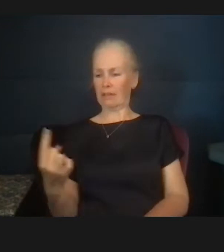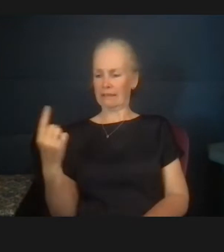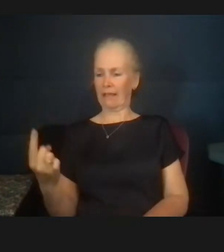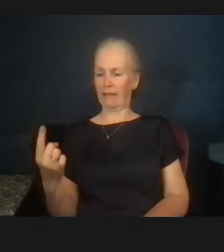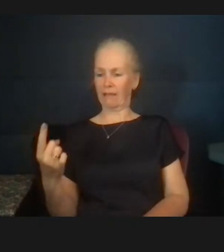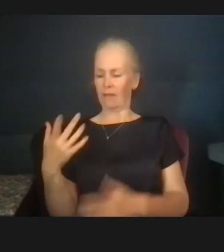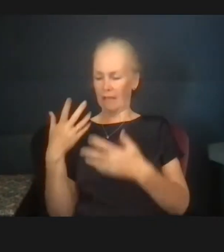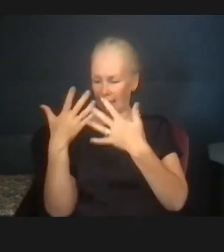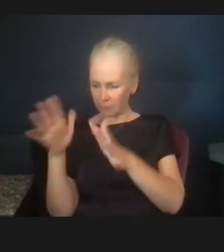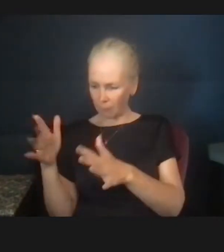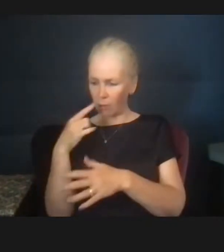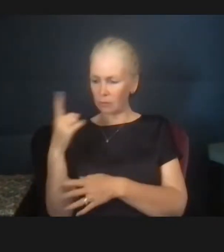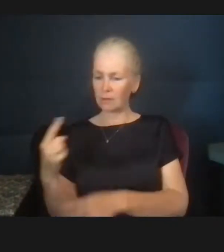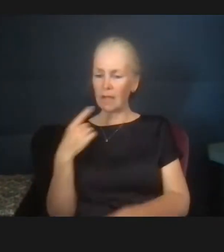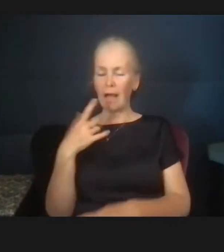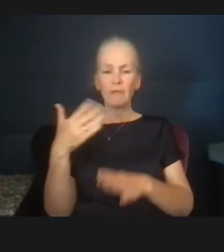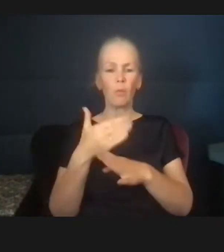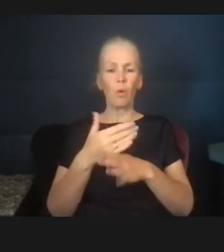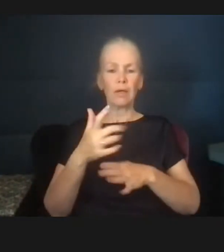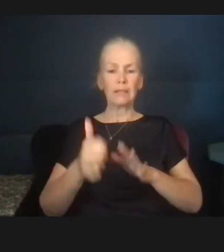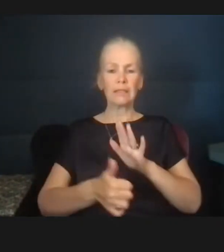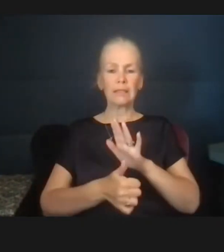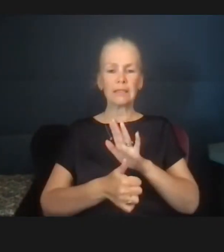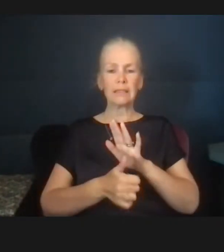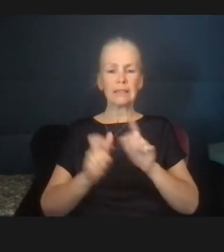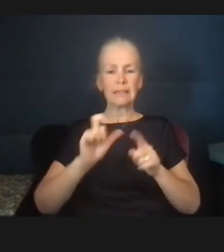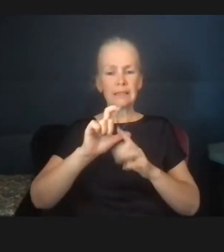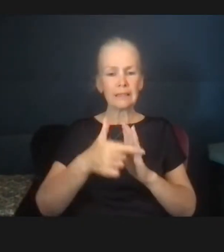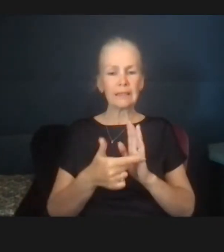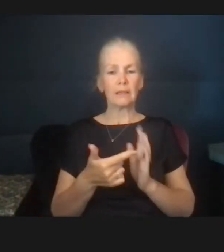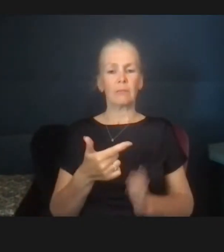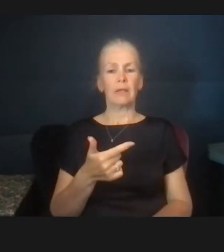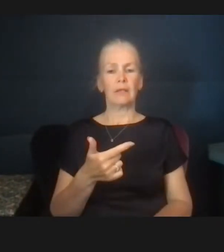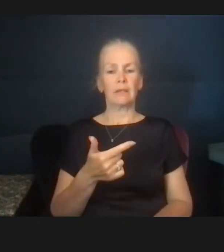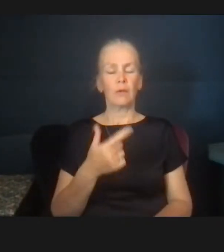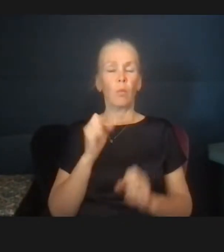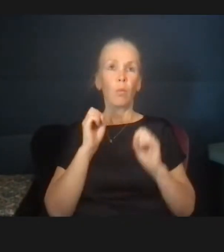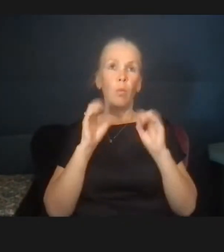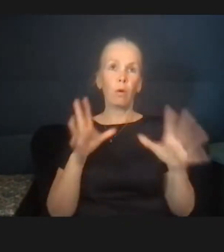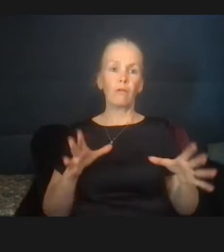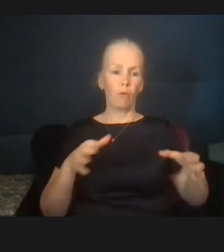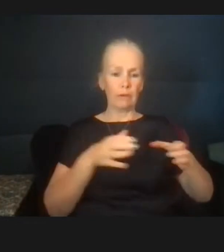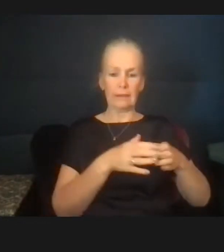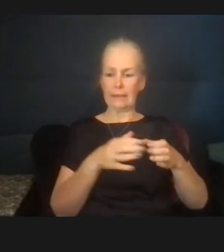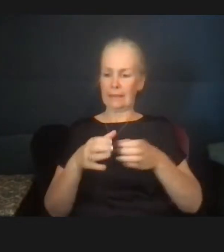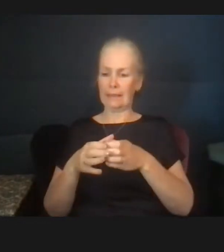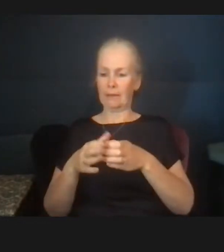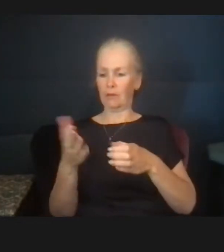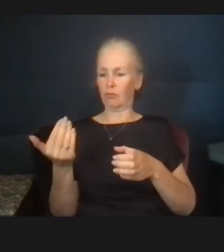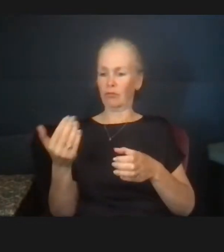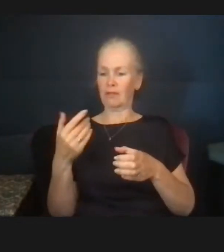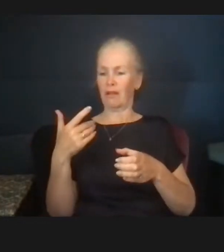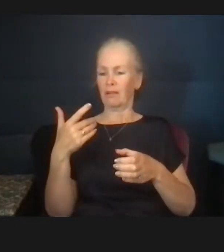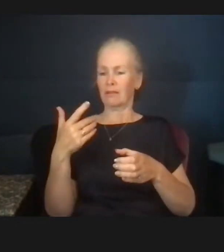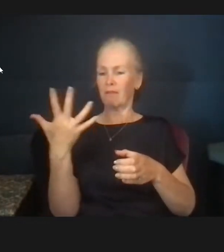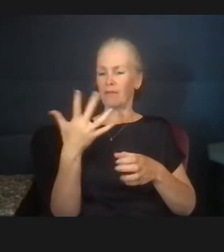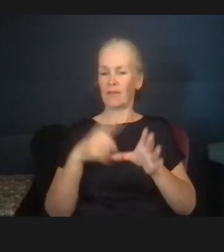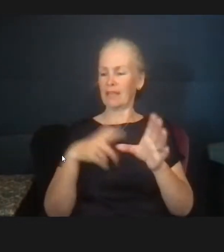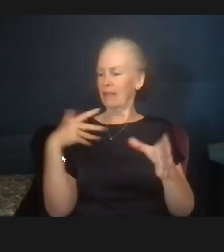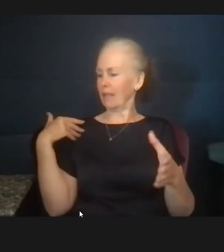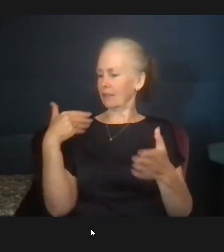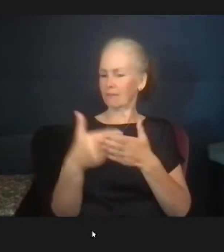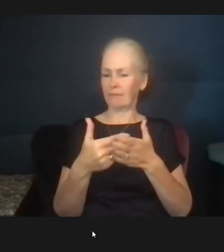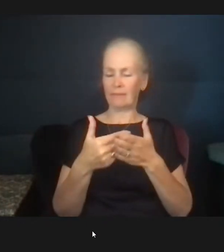sort of worked in disability support with wonderful teams over the last 15 years in to